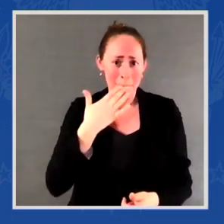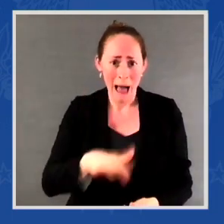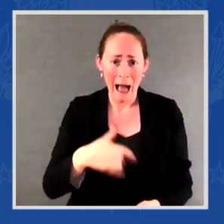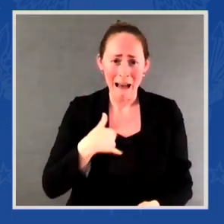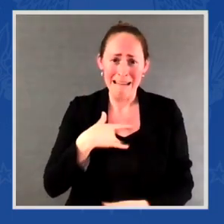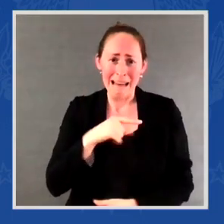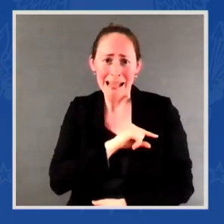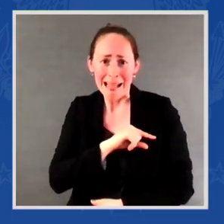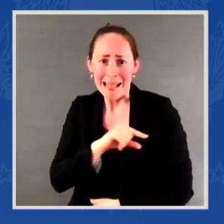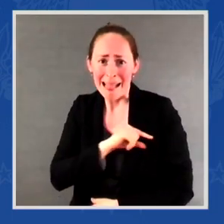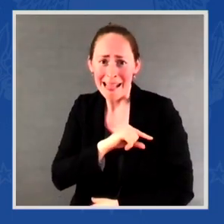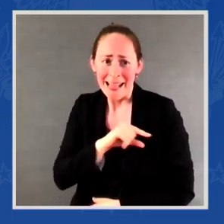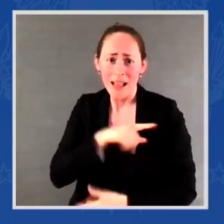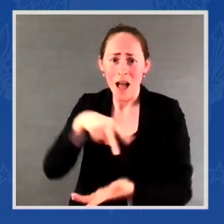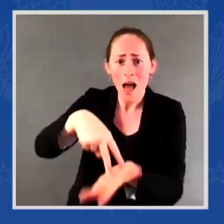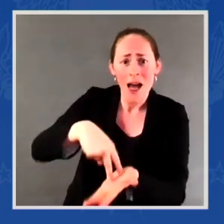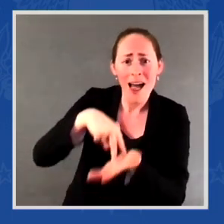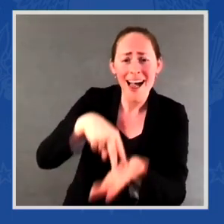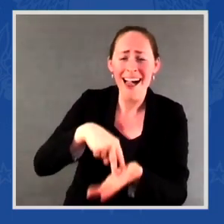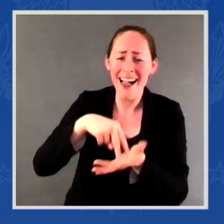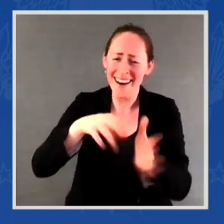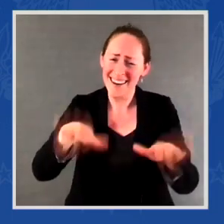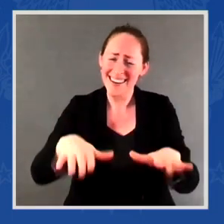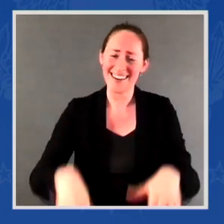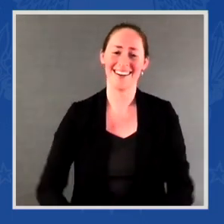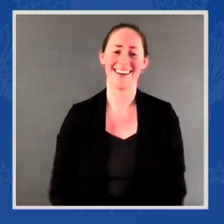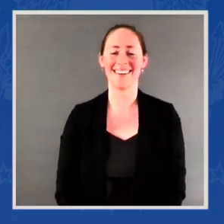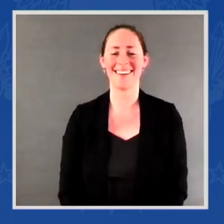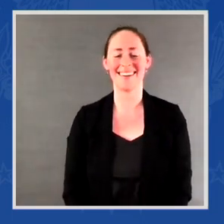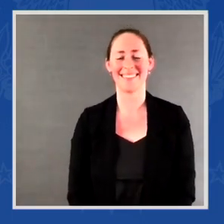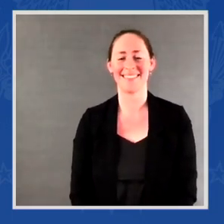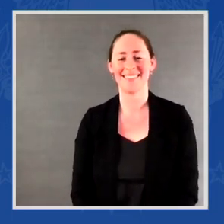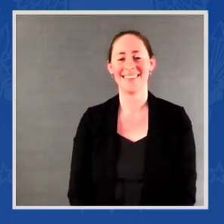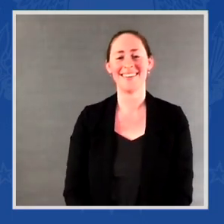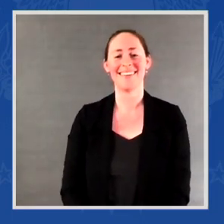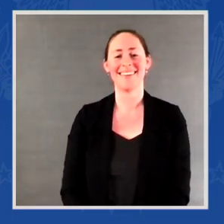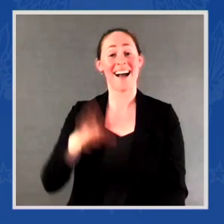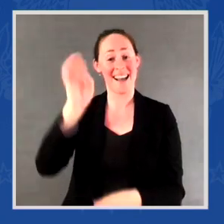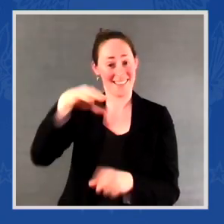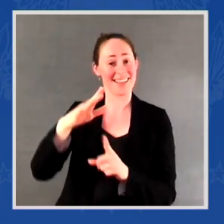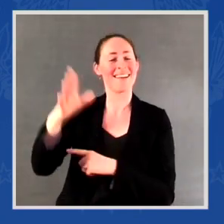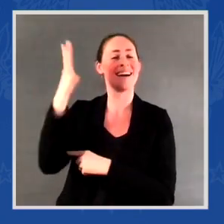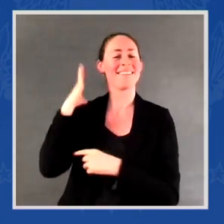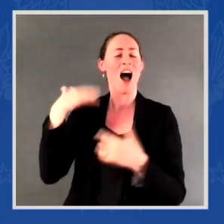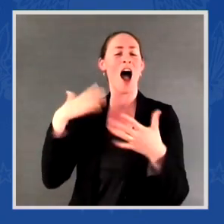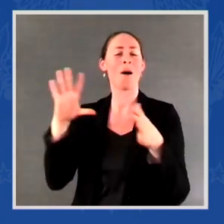I said that a while ago, as the press will tell you. About a year ago, I said, "Why don't everybody sit down?"